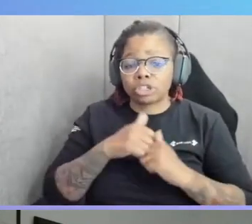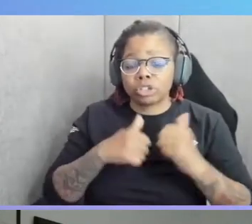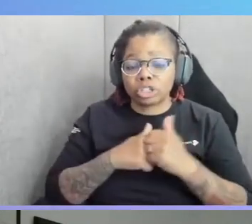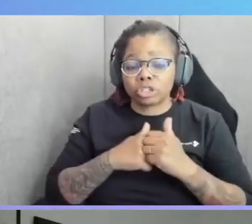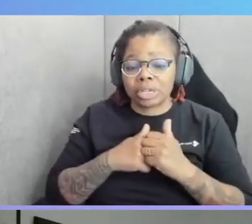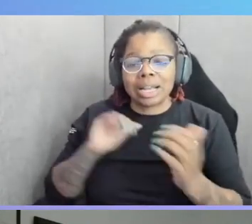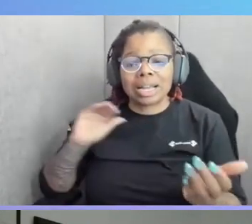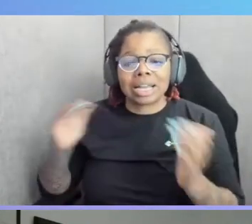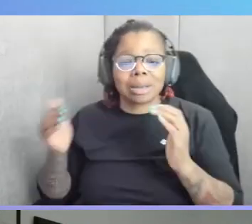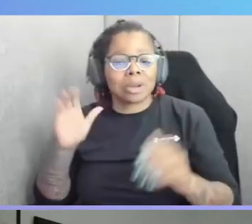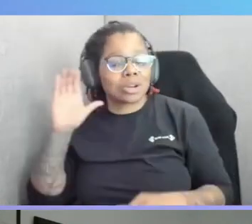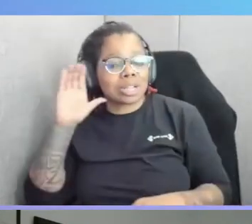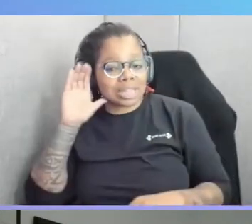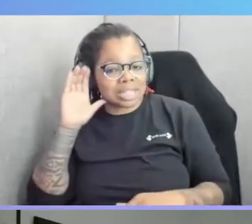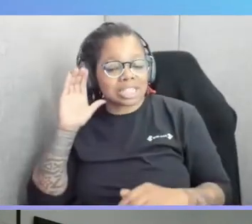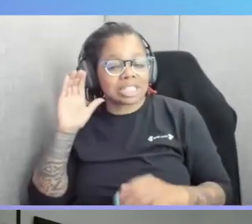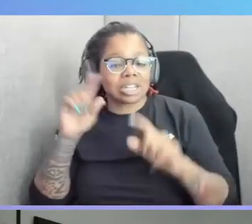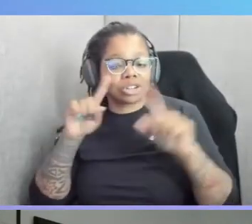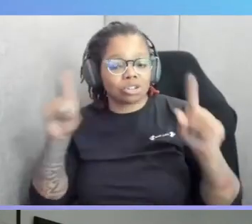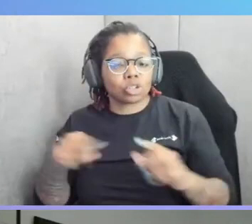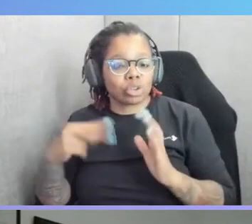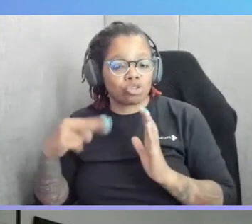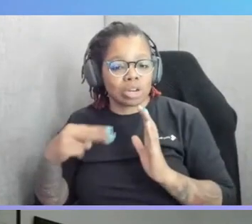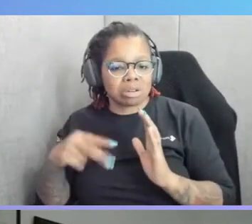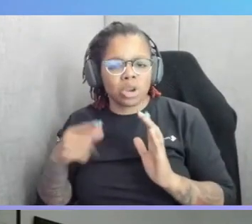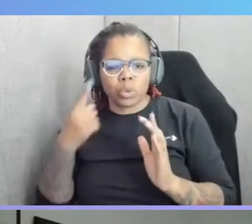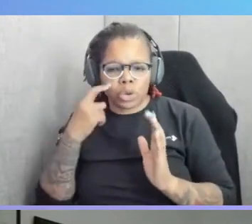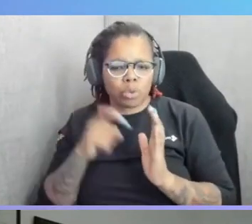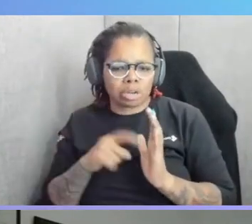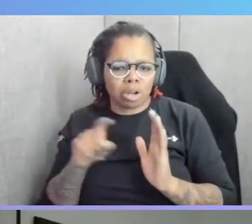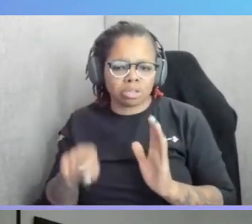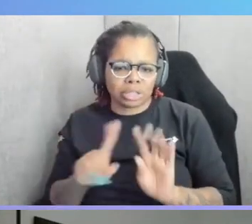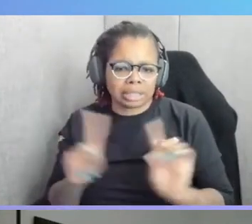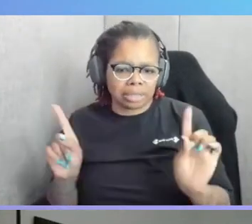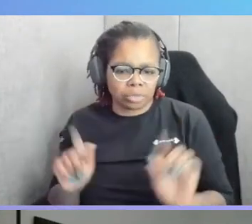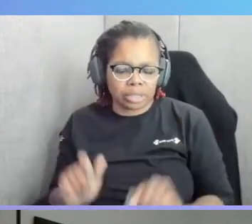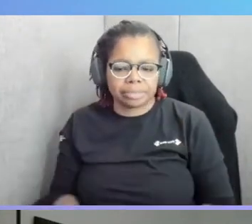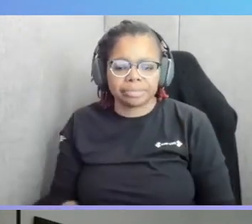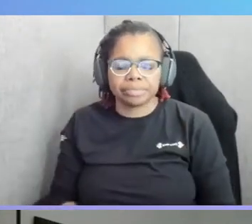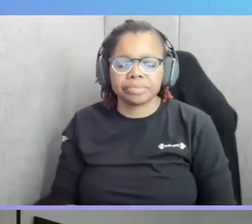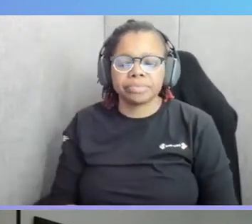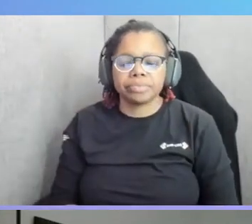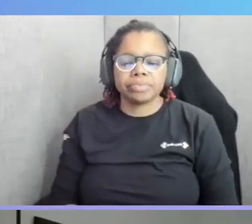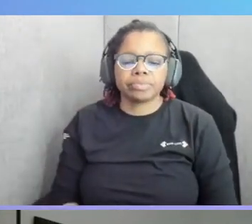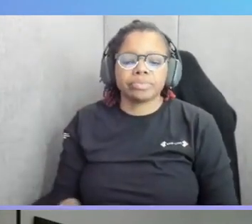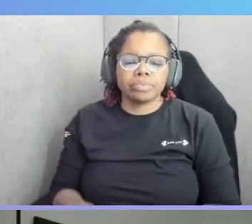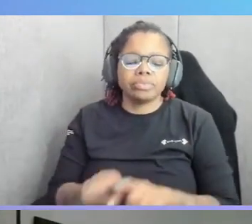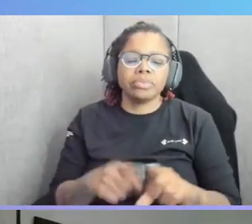to a screen reader, and we just want to acknowledge that really right up front. We also noticed a tendency in all of our